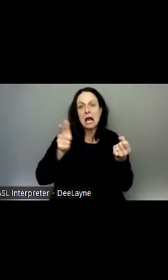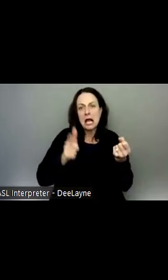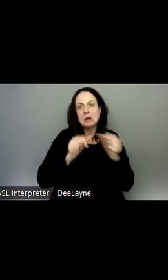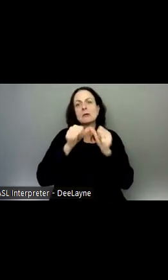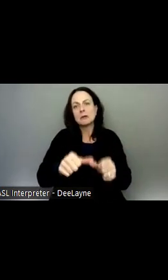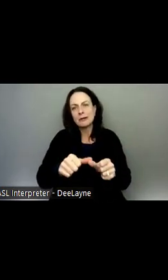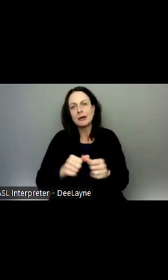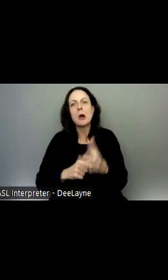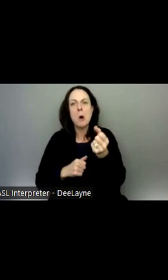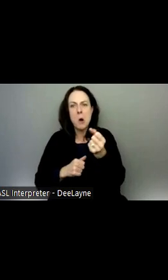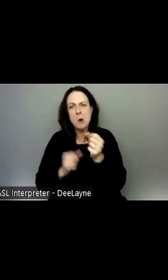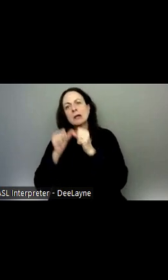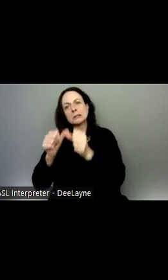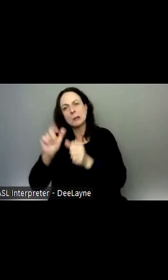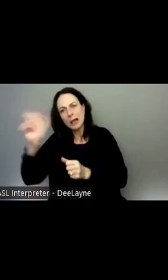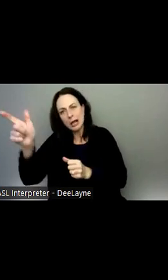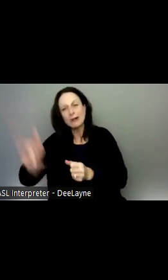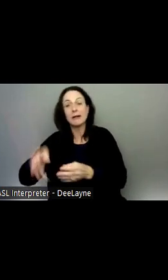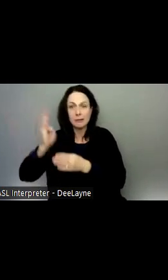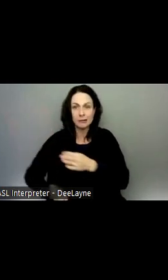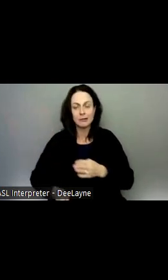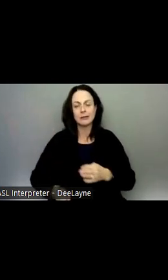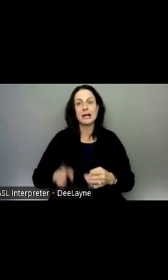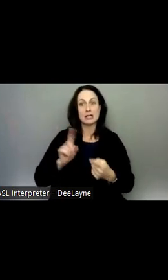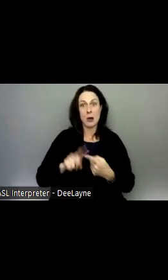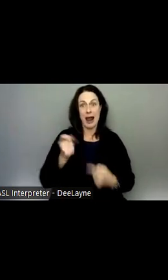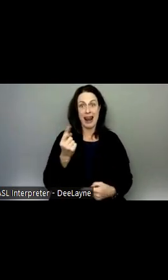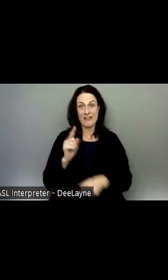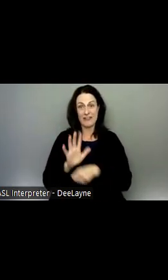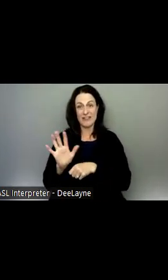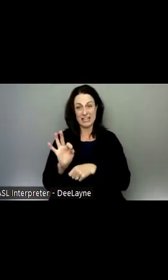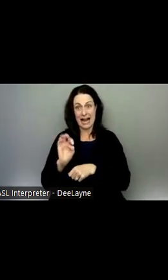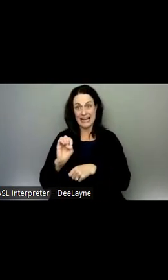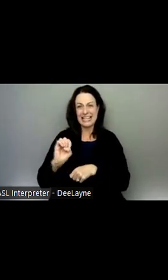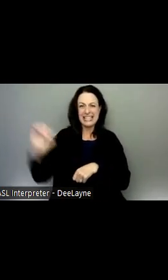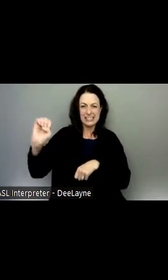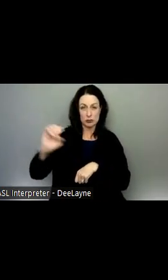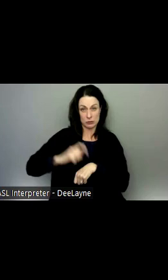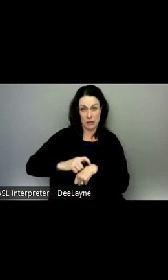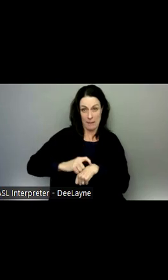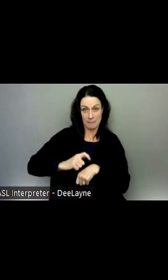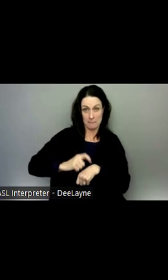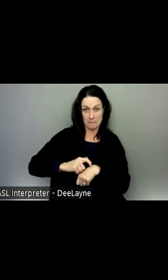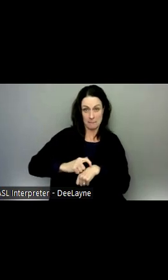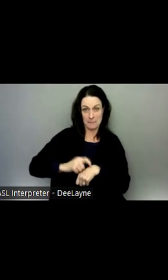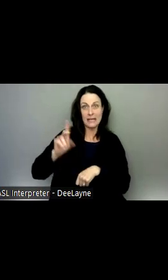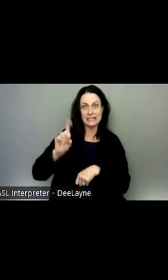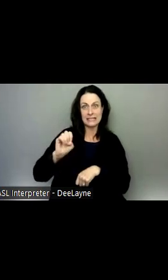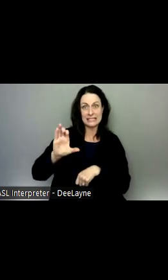Proposals will be accepted until 11:59 PM Eastern time on December 2nd, 2024.